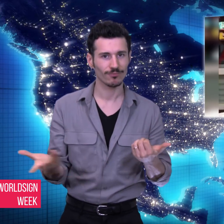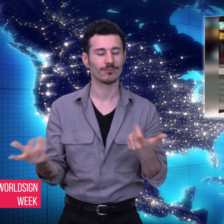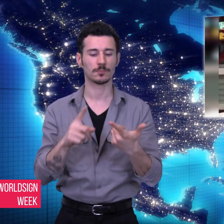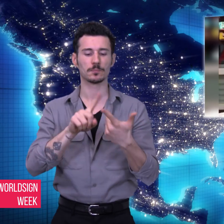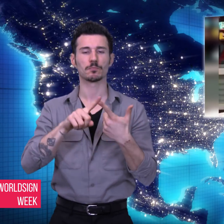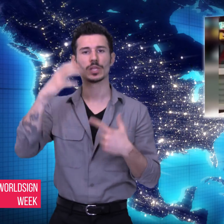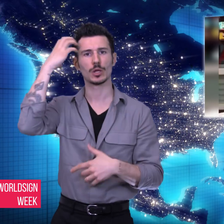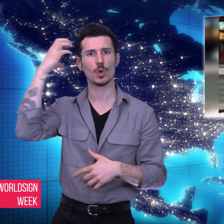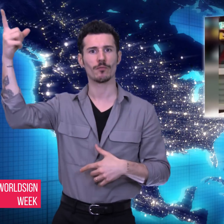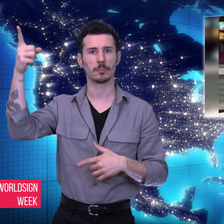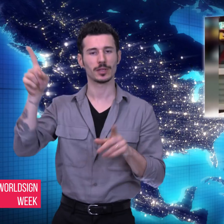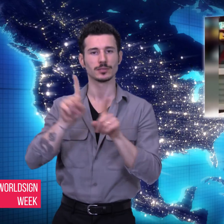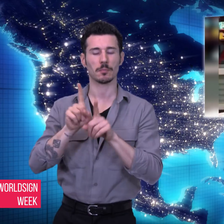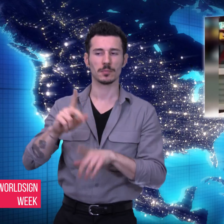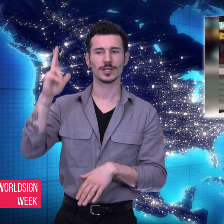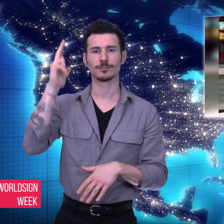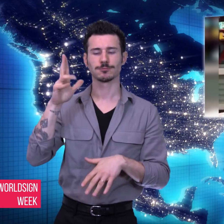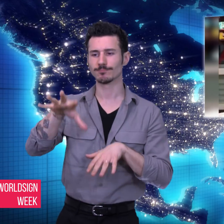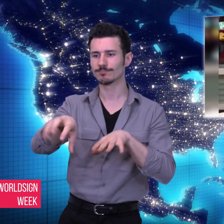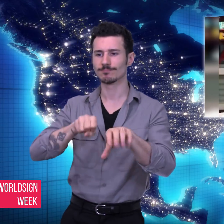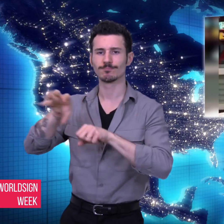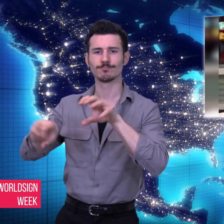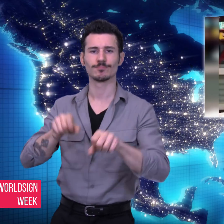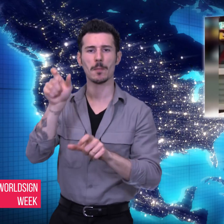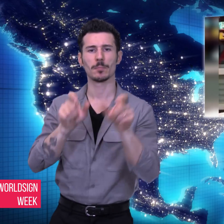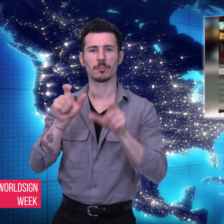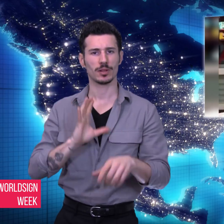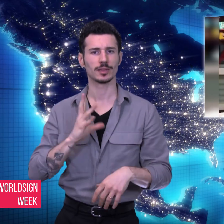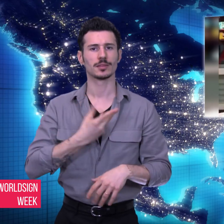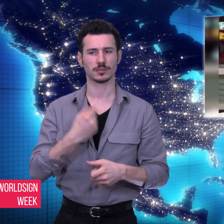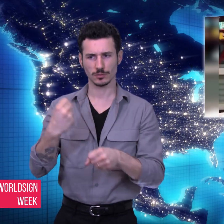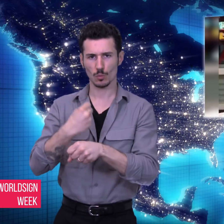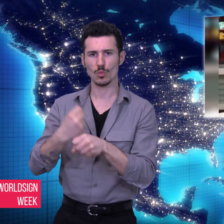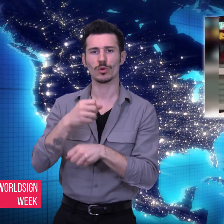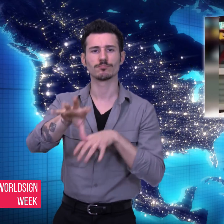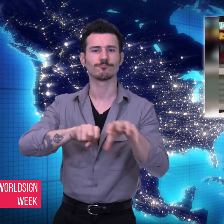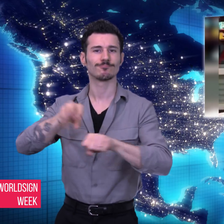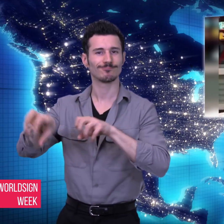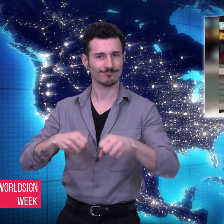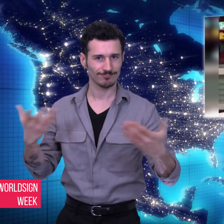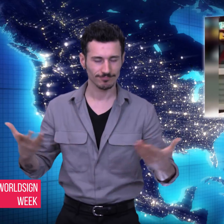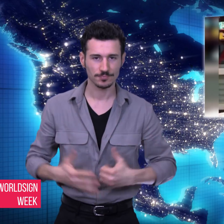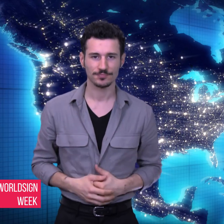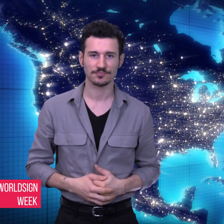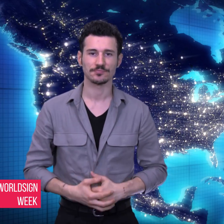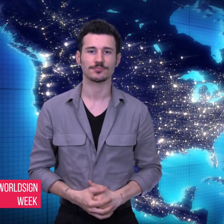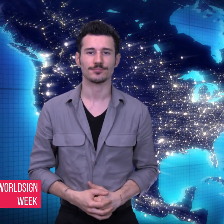youth, and government agencies hiring transgender staff.